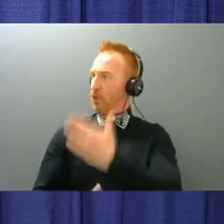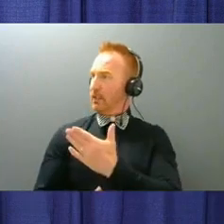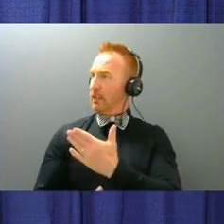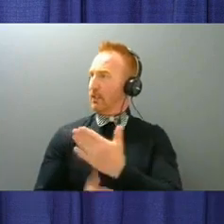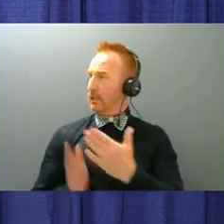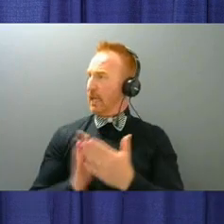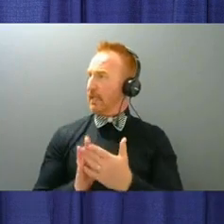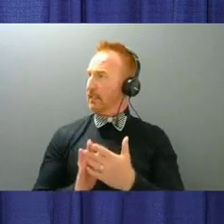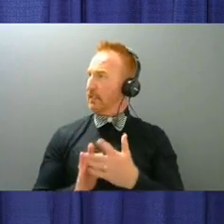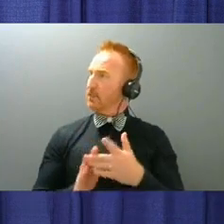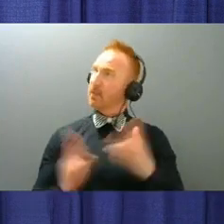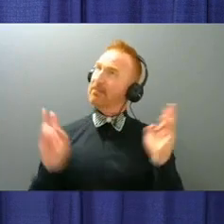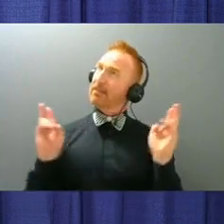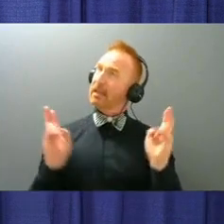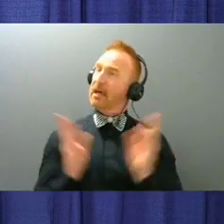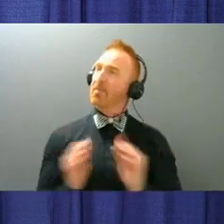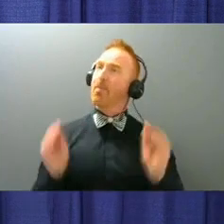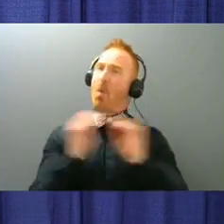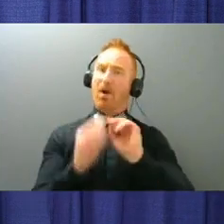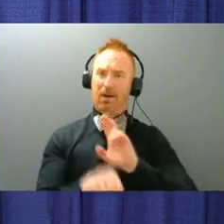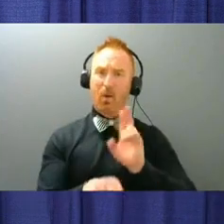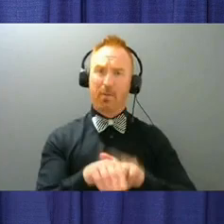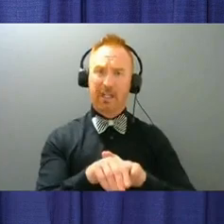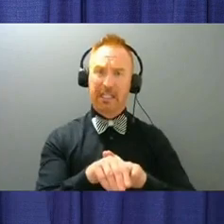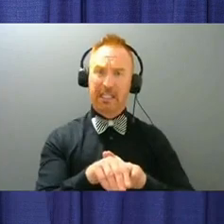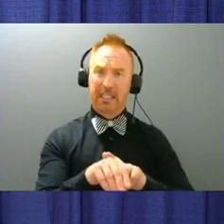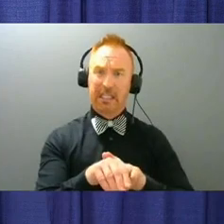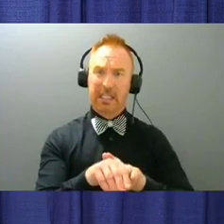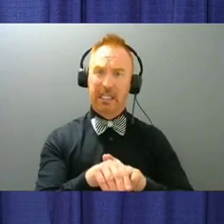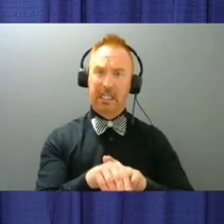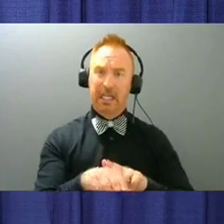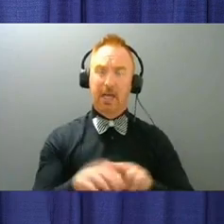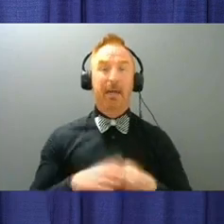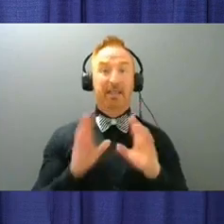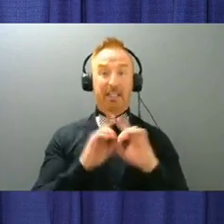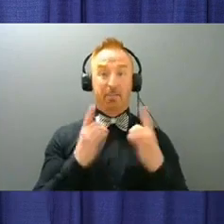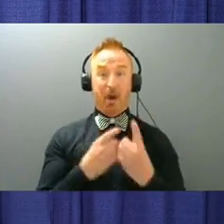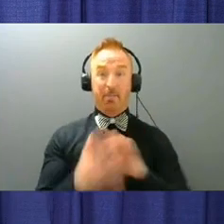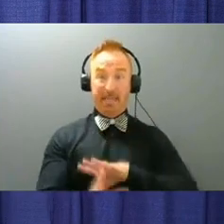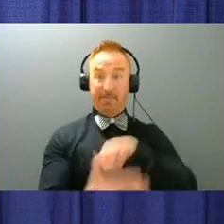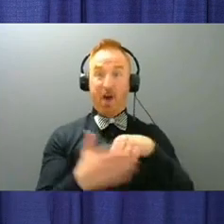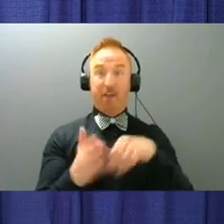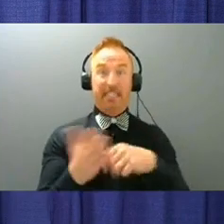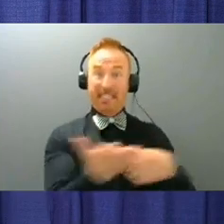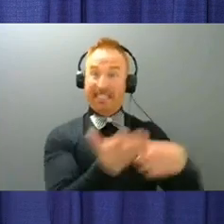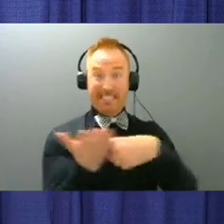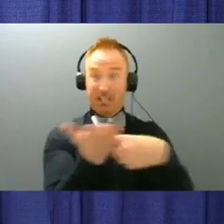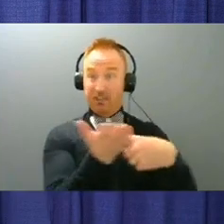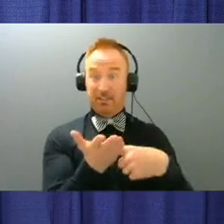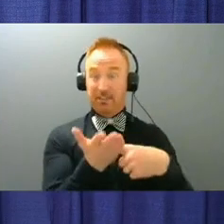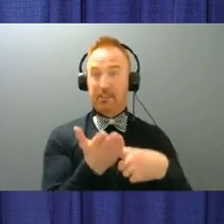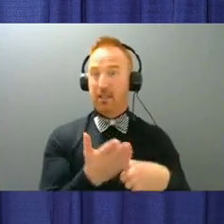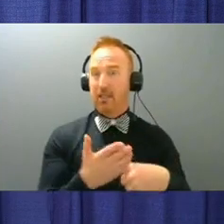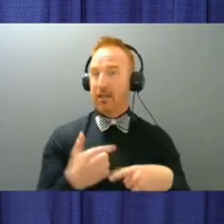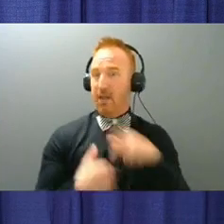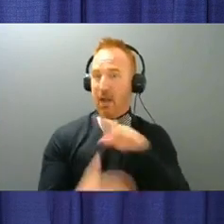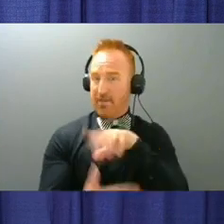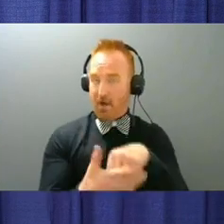back to a new normal. But I can't tell you right now, because I haven't been with the department in those conversations for every one of